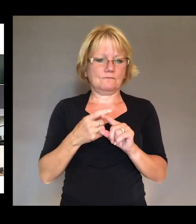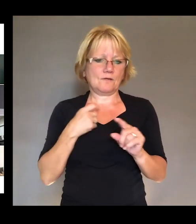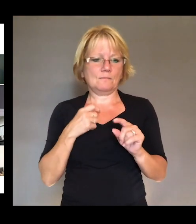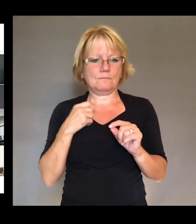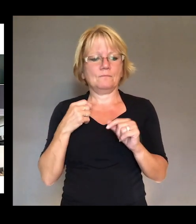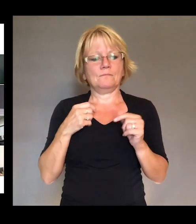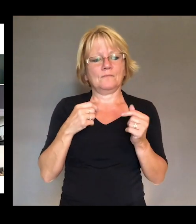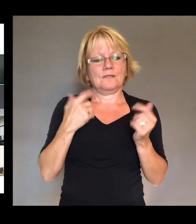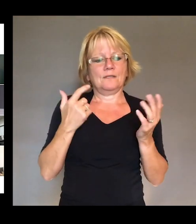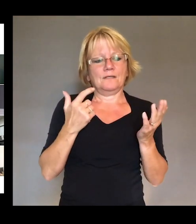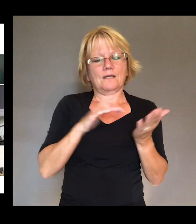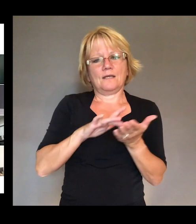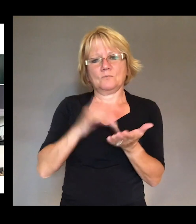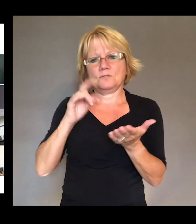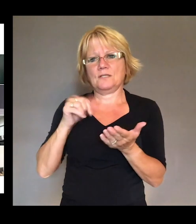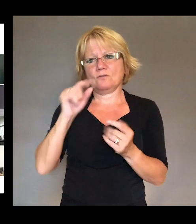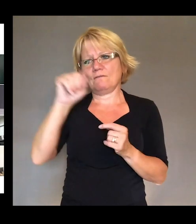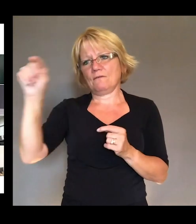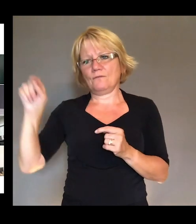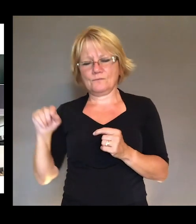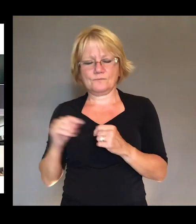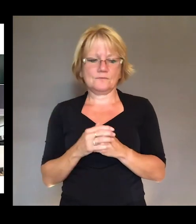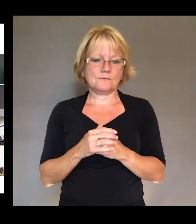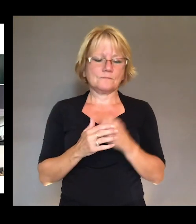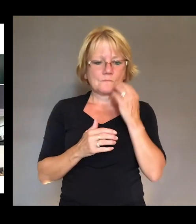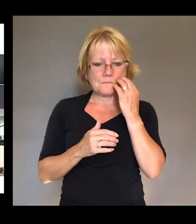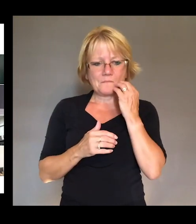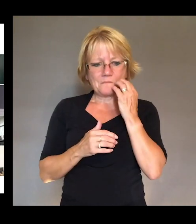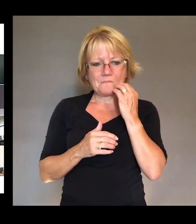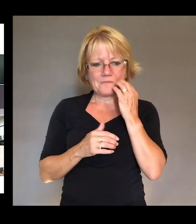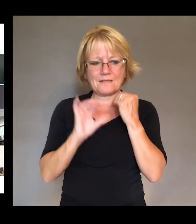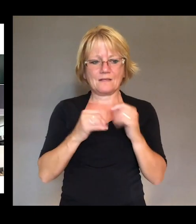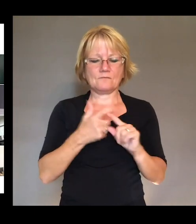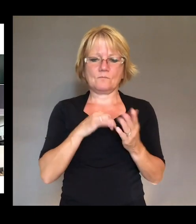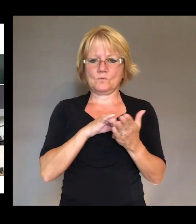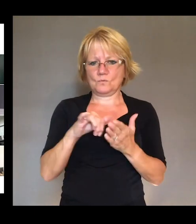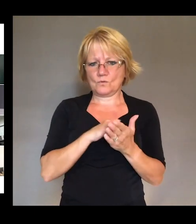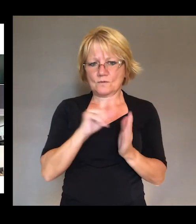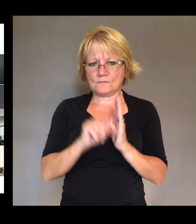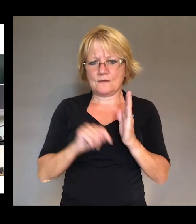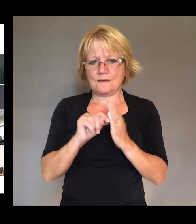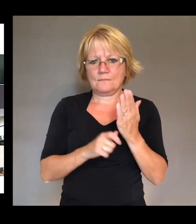from the exploitation of others." And I think again, that's from the New York times